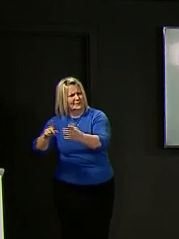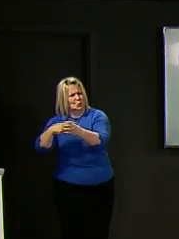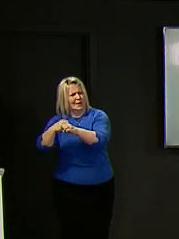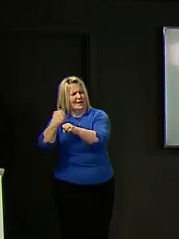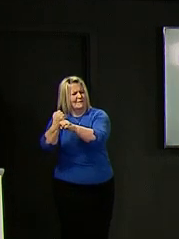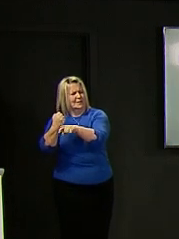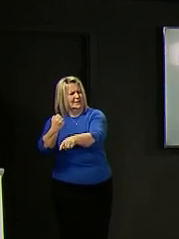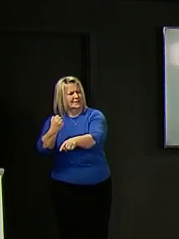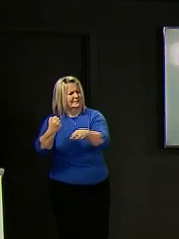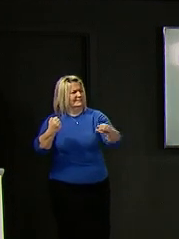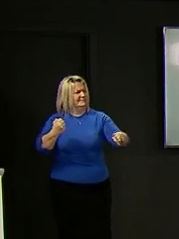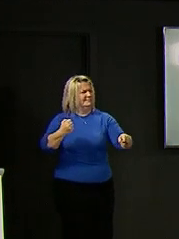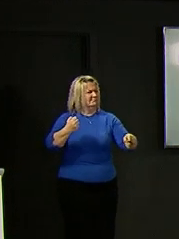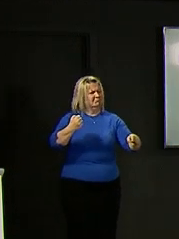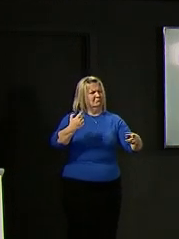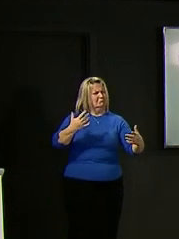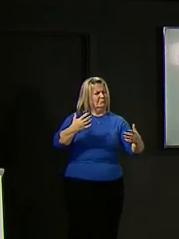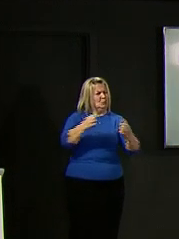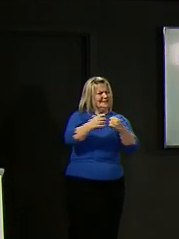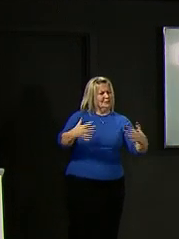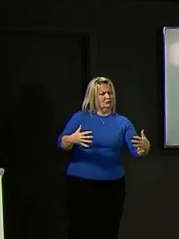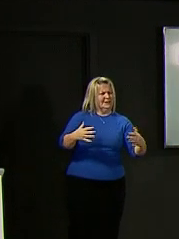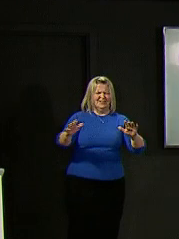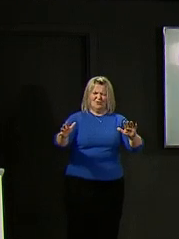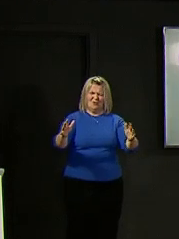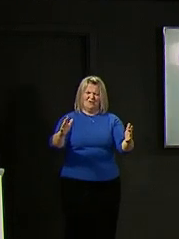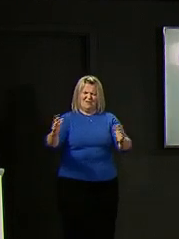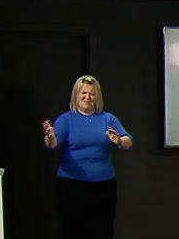point and I sense from what you said that Westminster's holding you back from